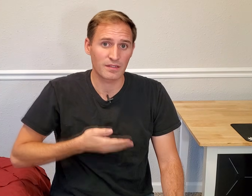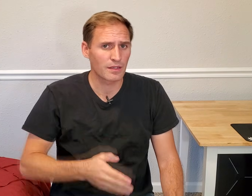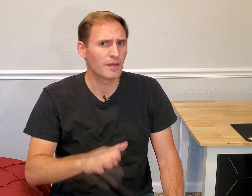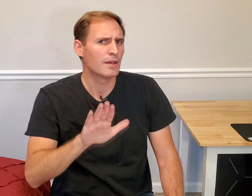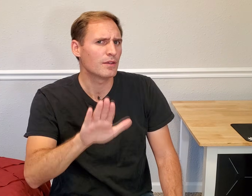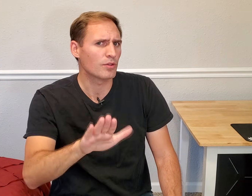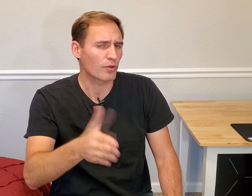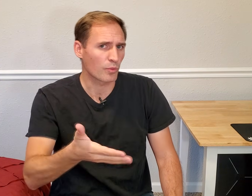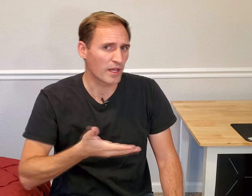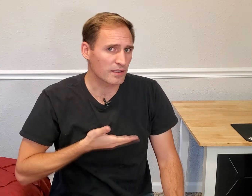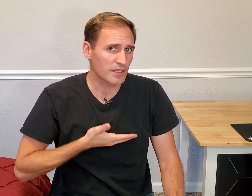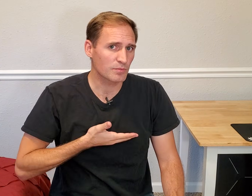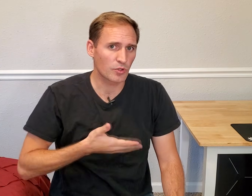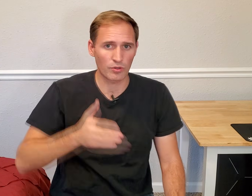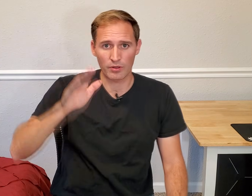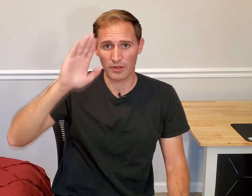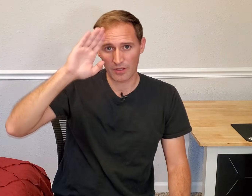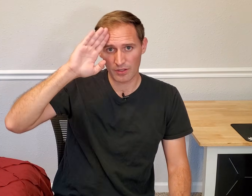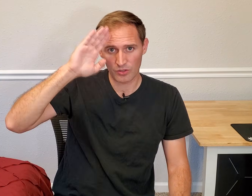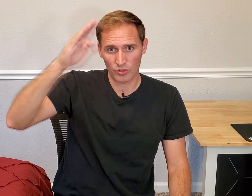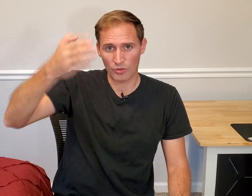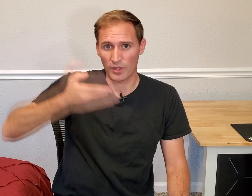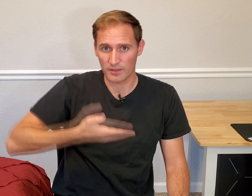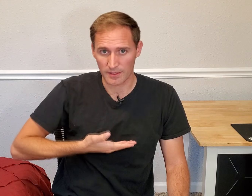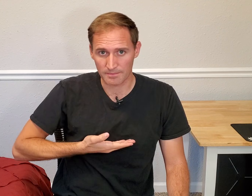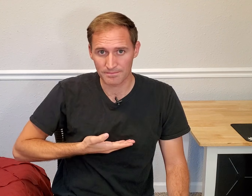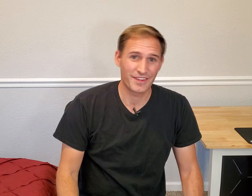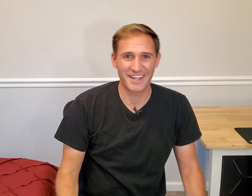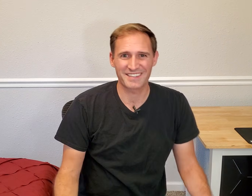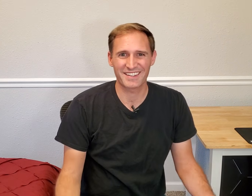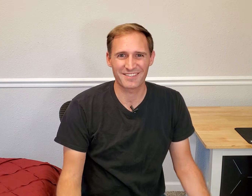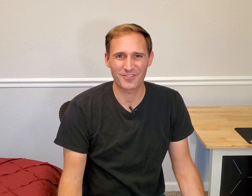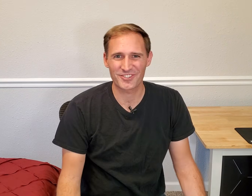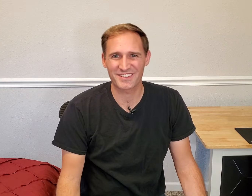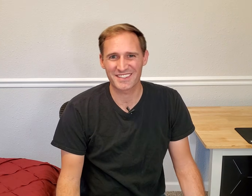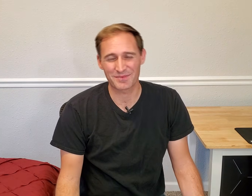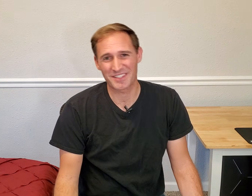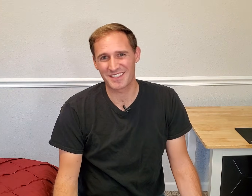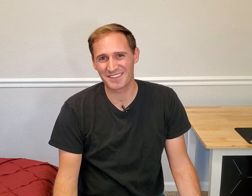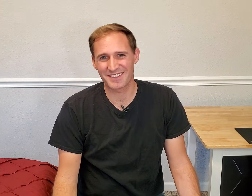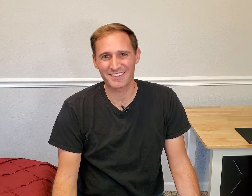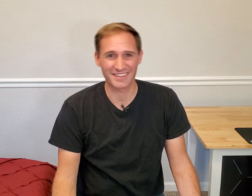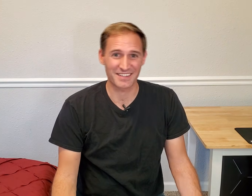You're welcome or you're welcome. In the next sign fortunately is much easier and